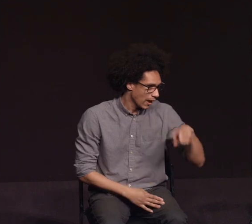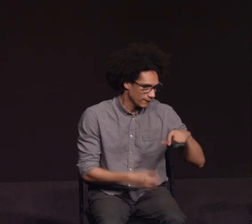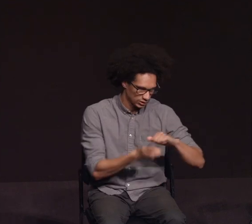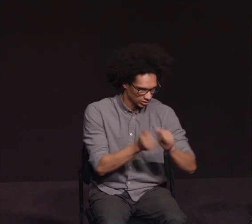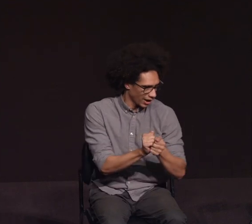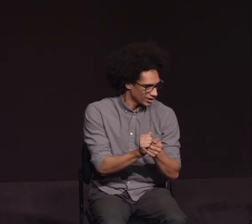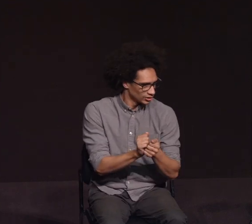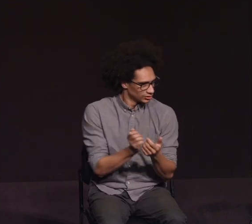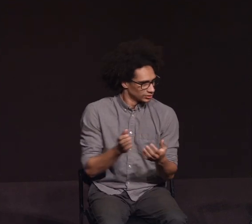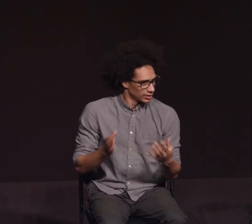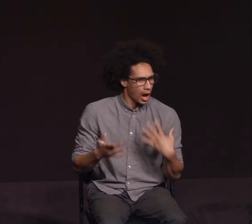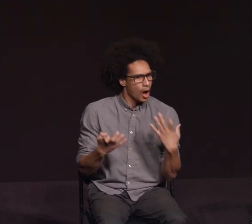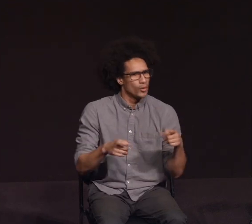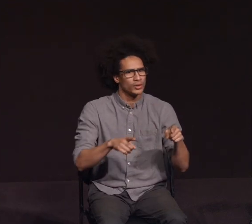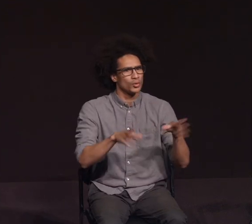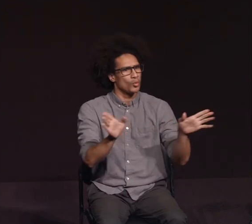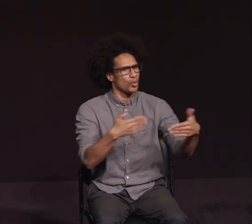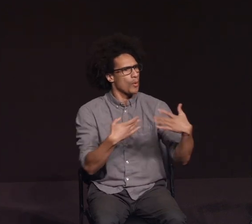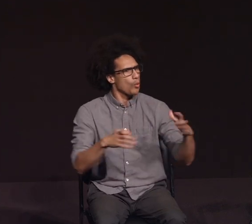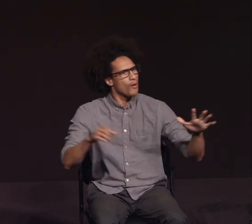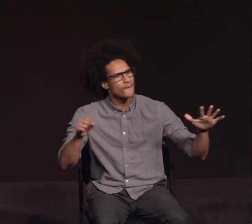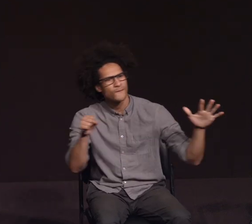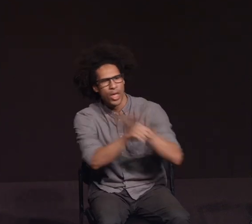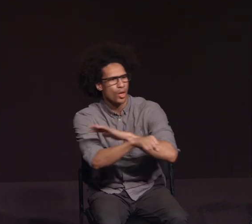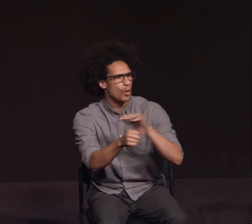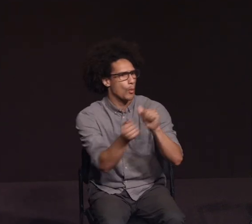I want his room to be filled with Black books."